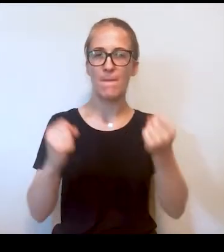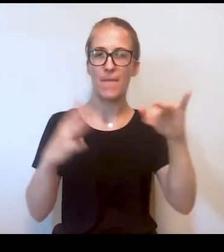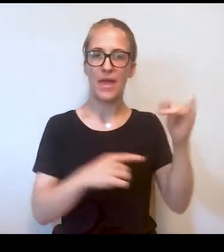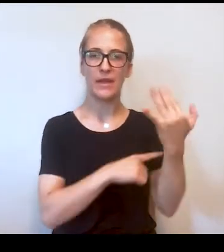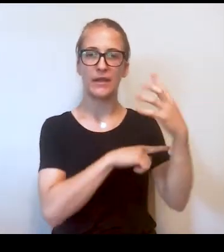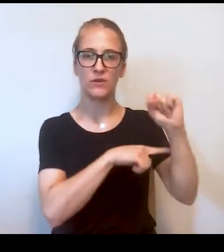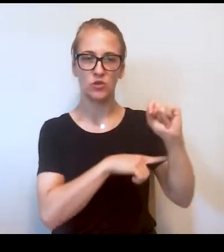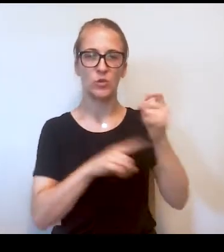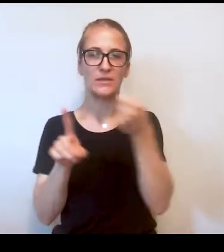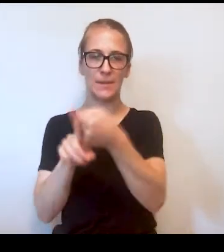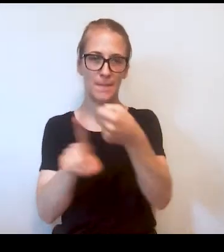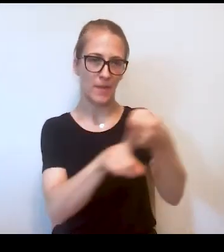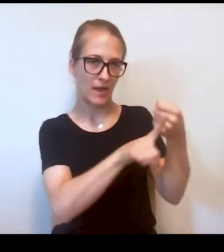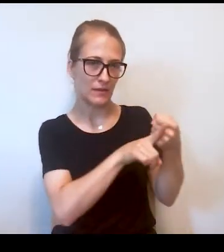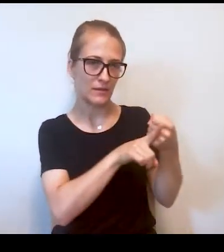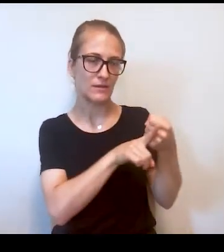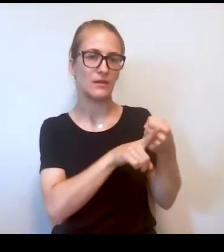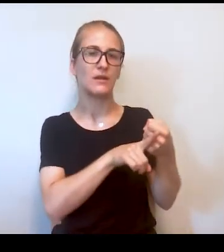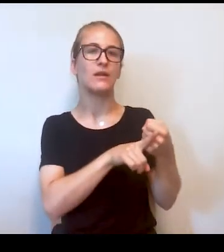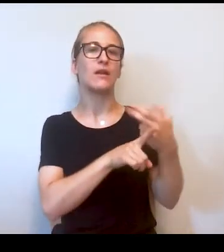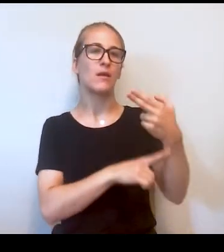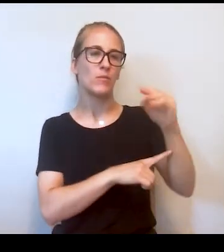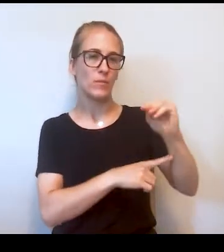which means that it's affecting four or more joints.